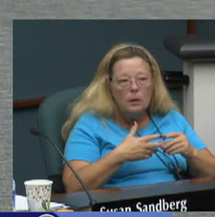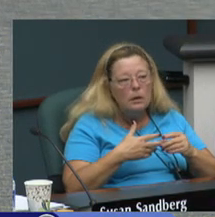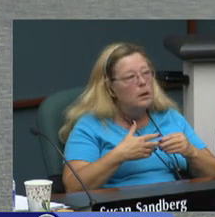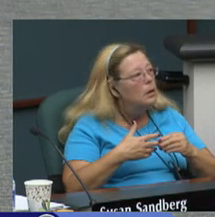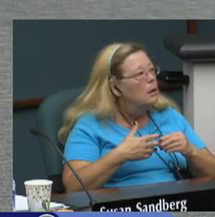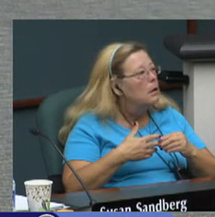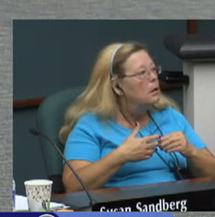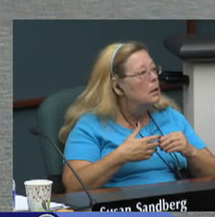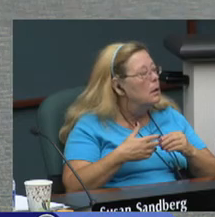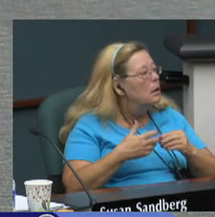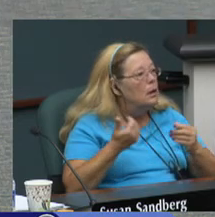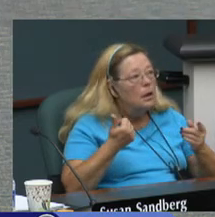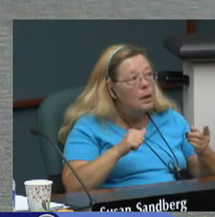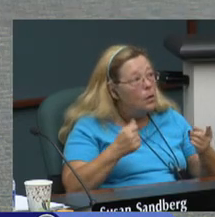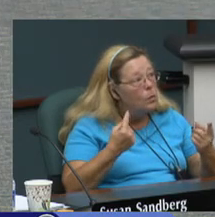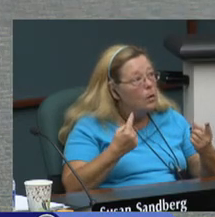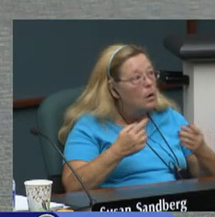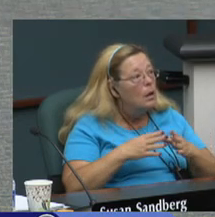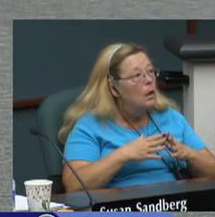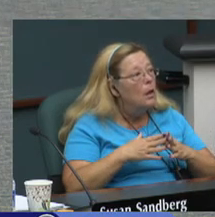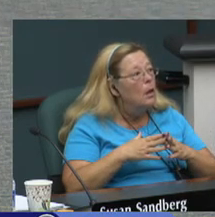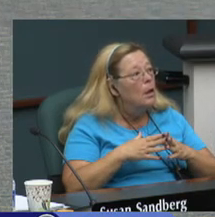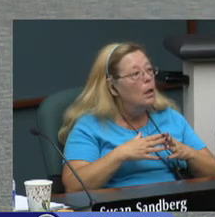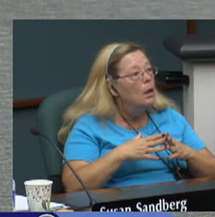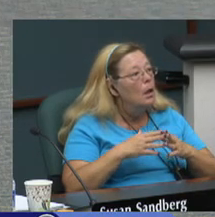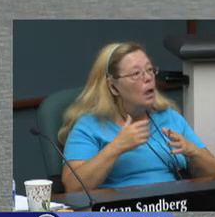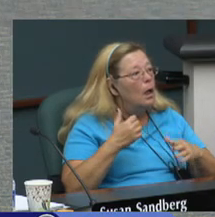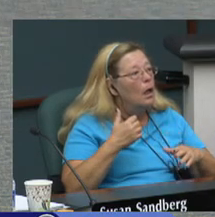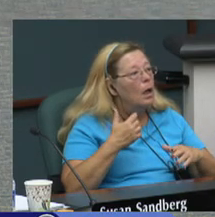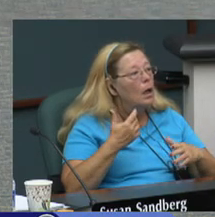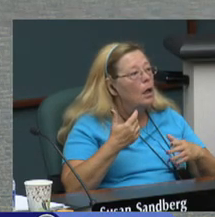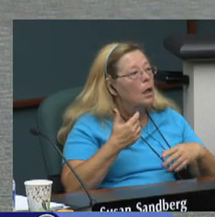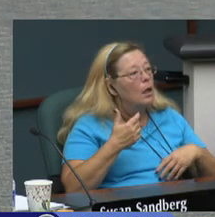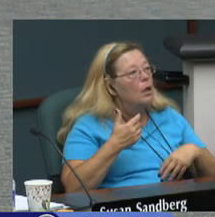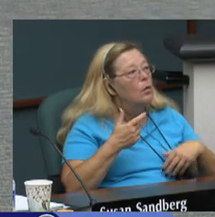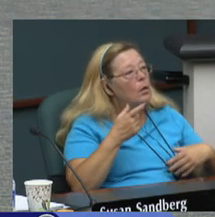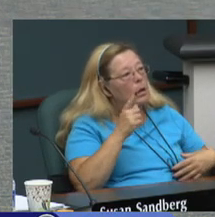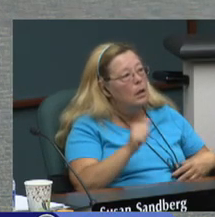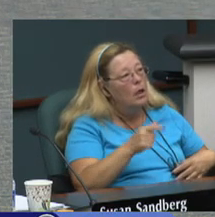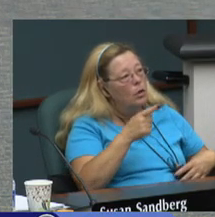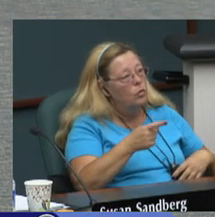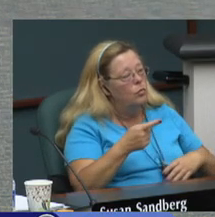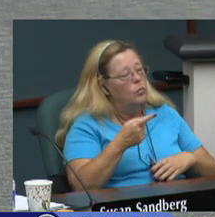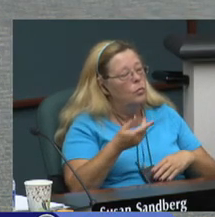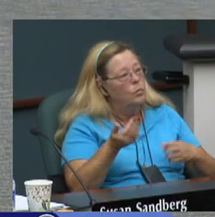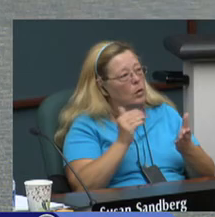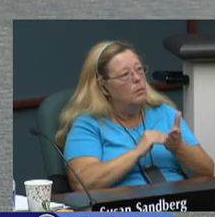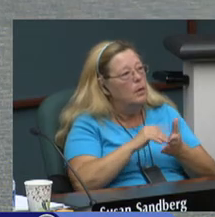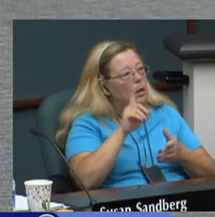anybody I'm sorry can you repeat the question you're you don't know where